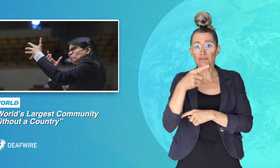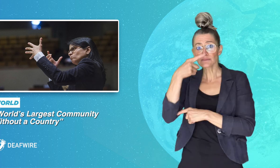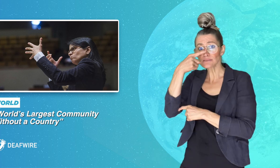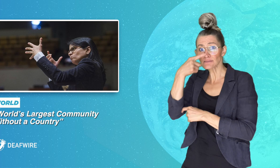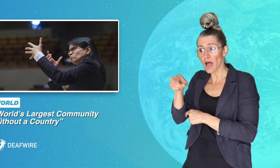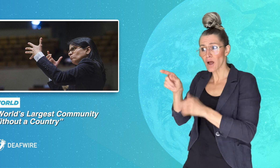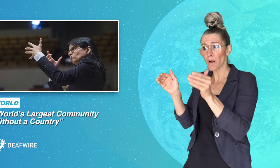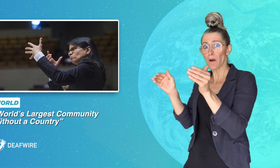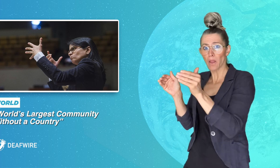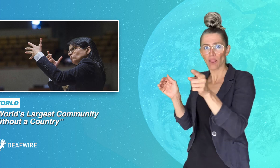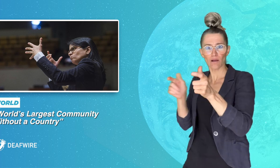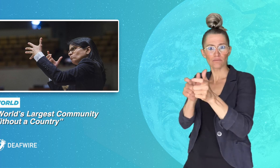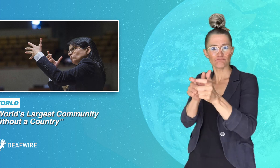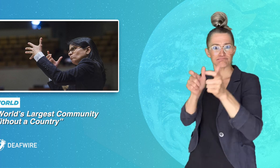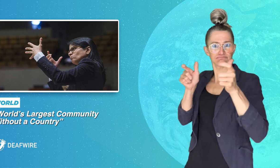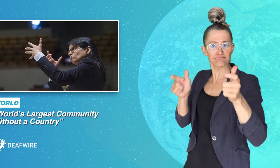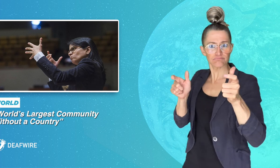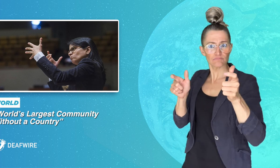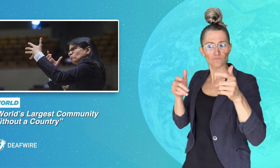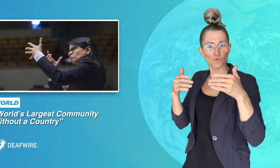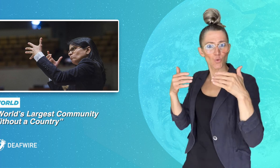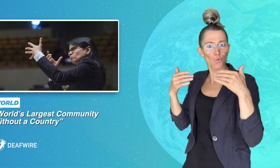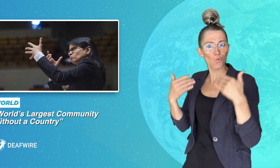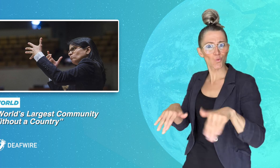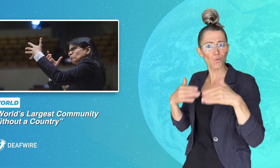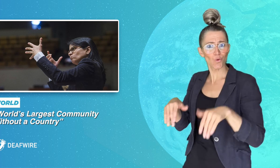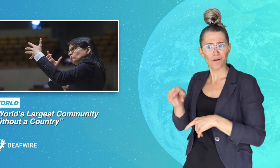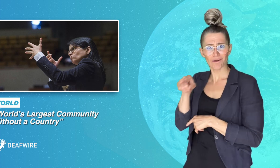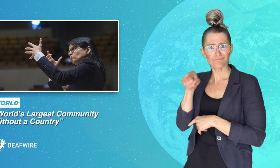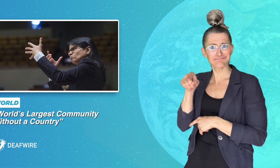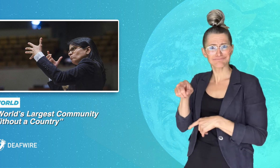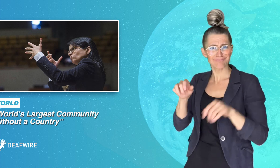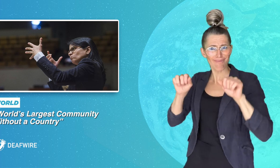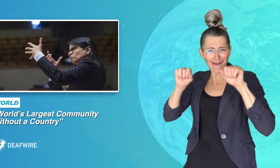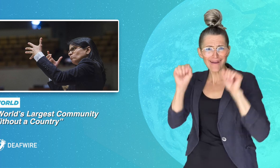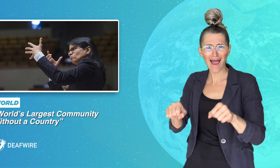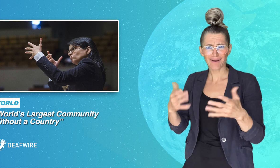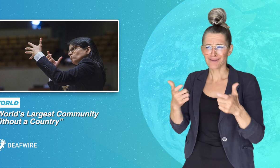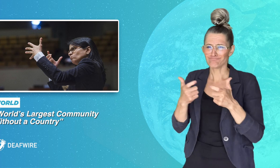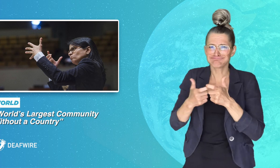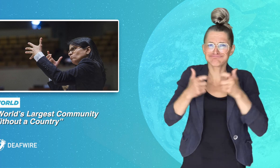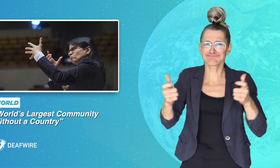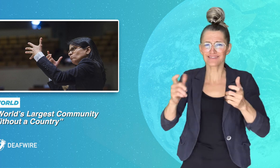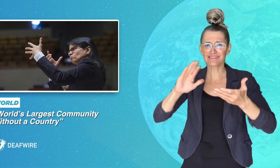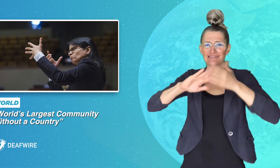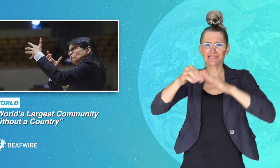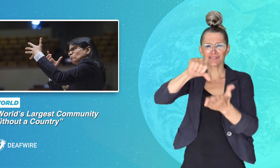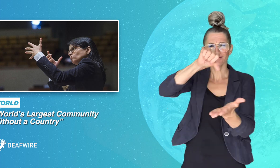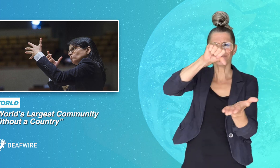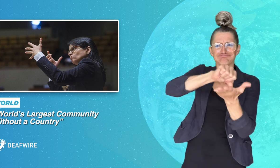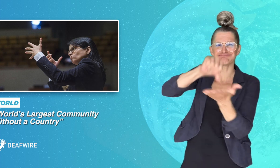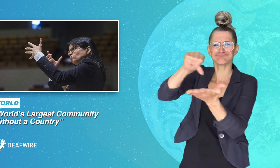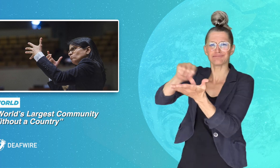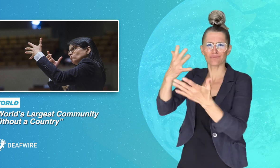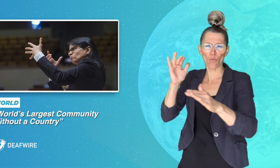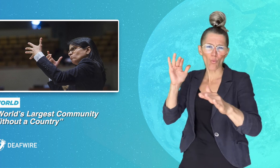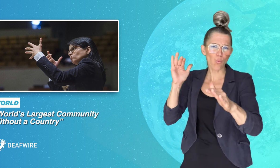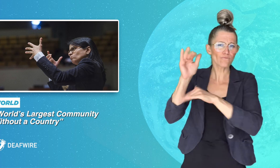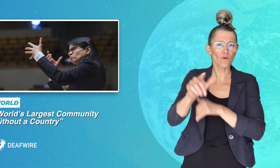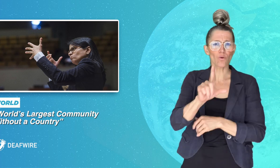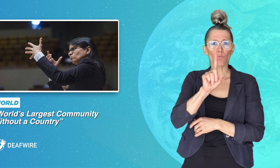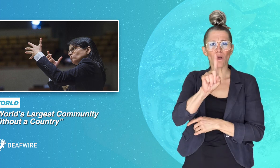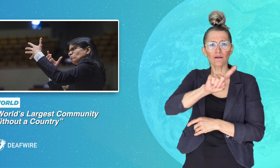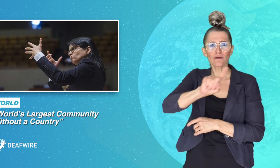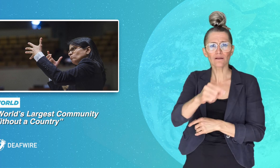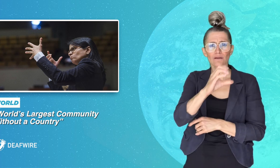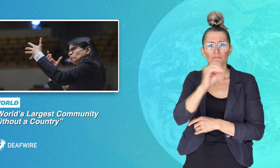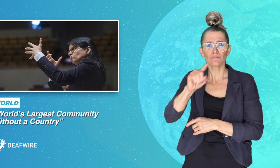larger than Thailand. It could easily support large cities